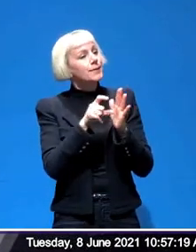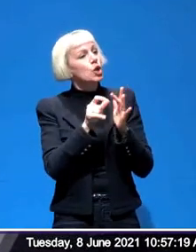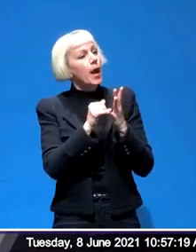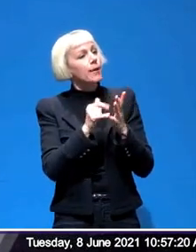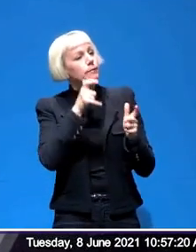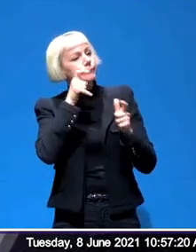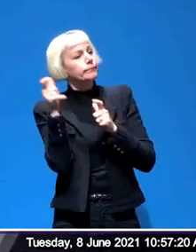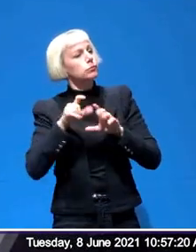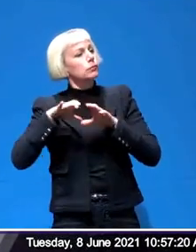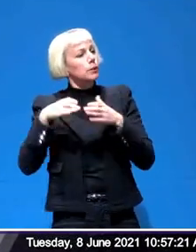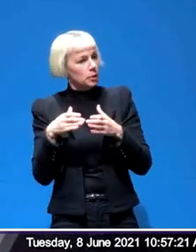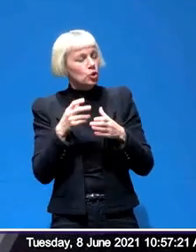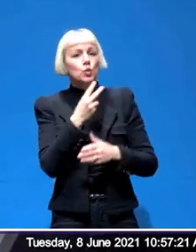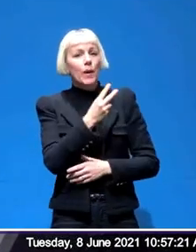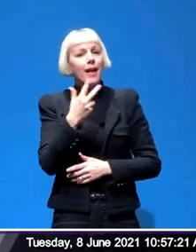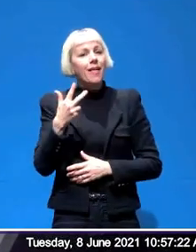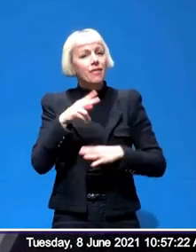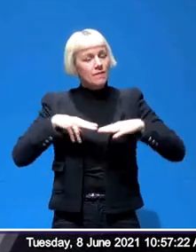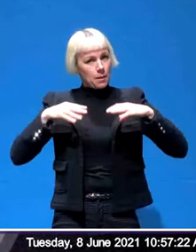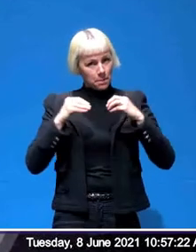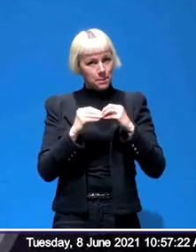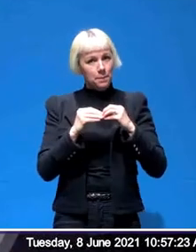on 28 February 2019.